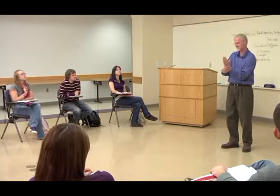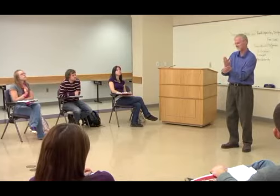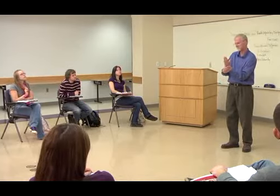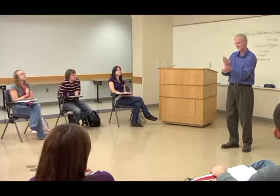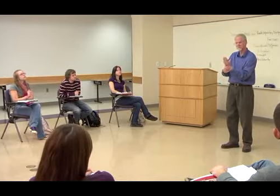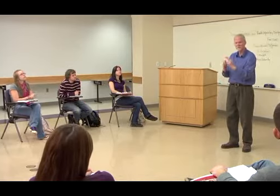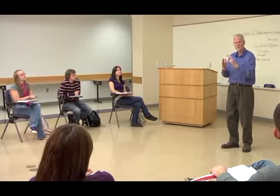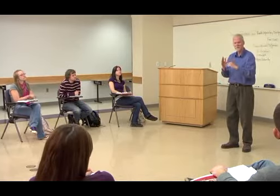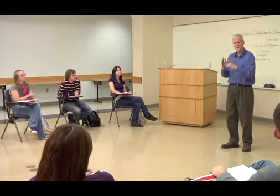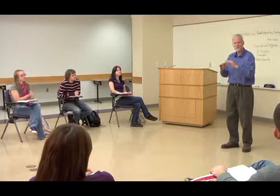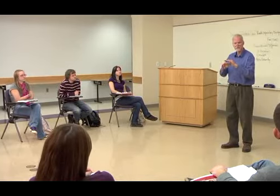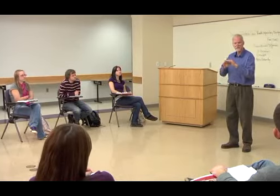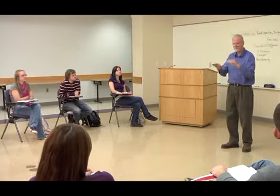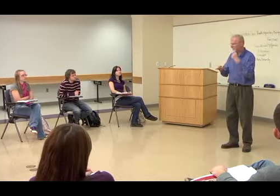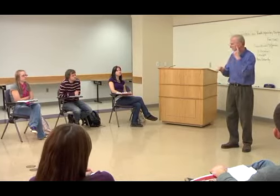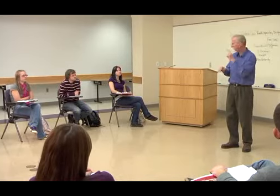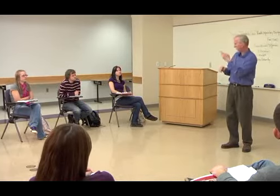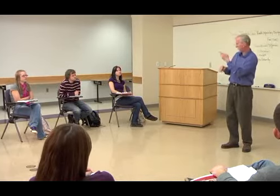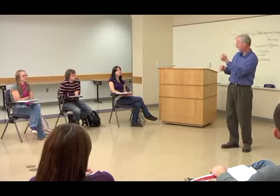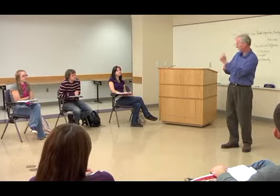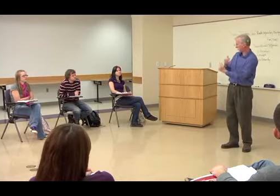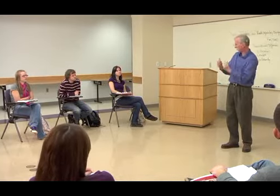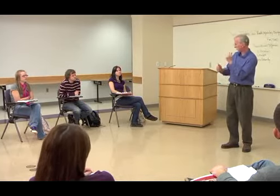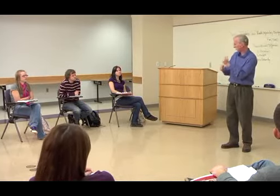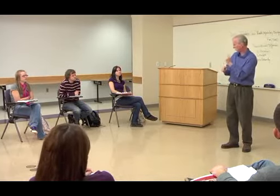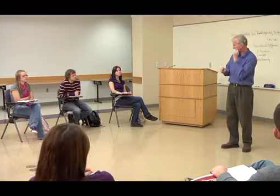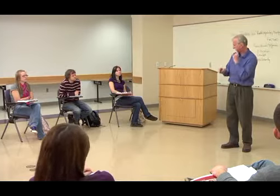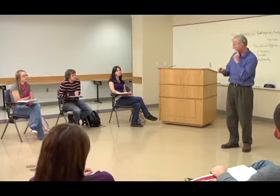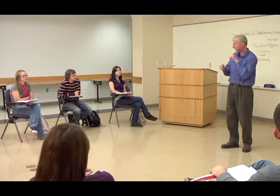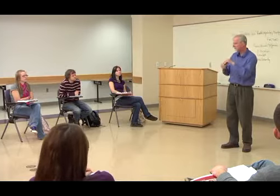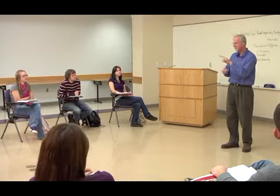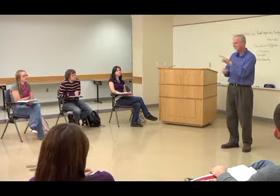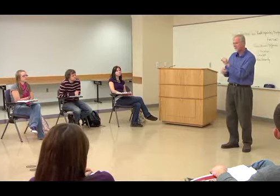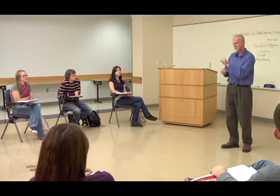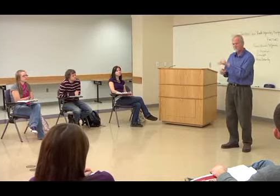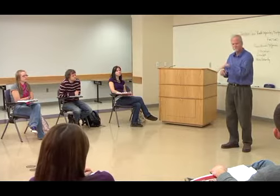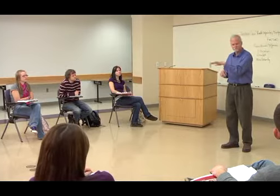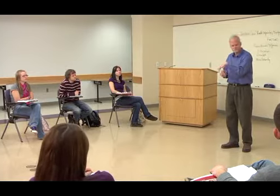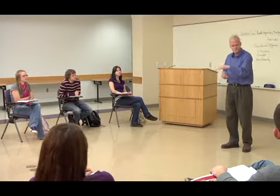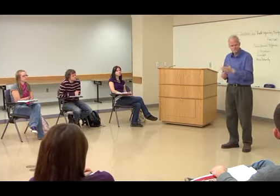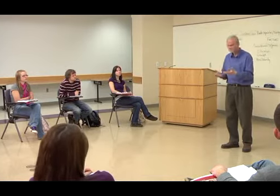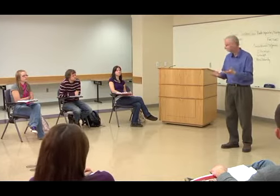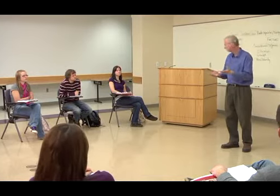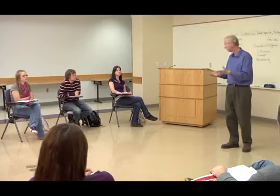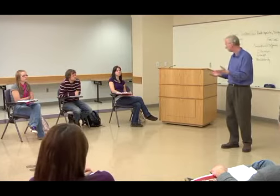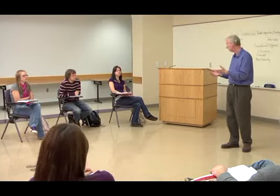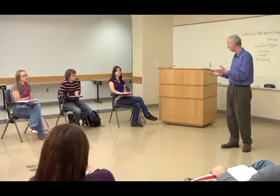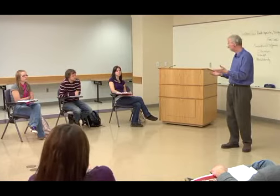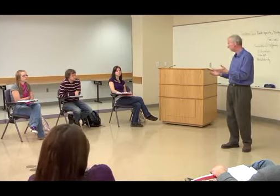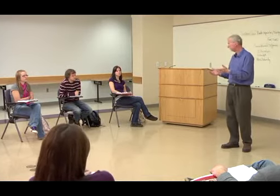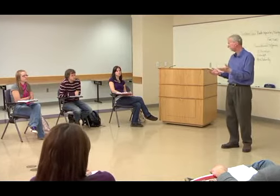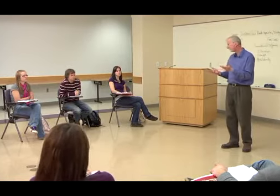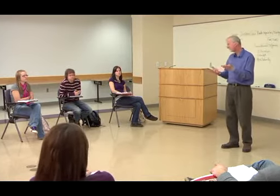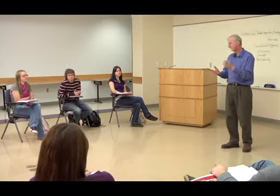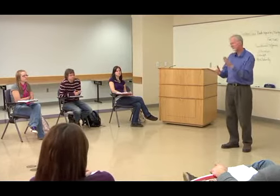of deaf high school graduates in the United States?